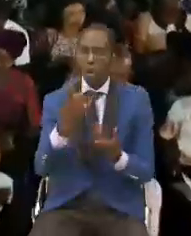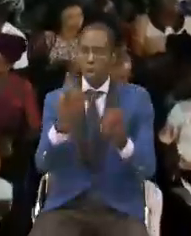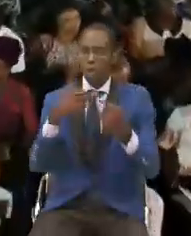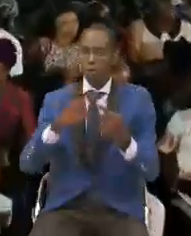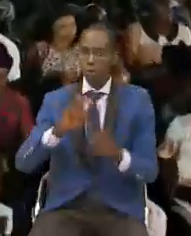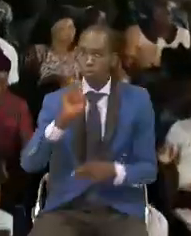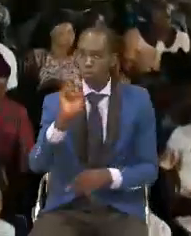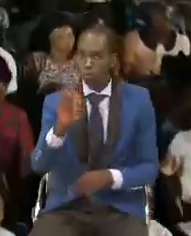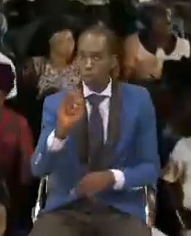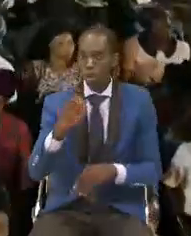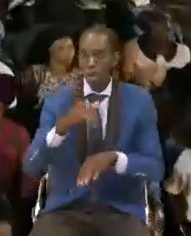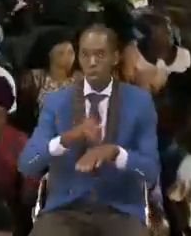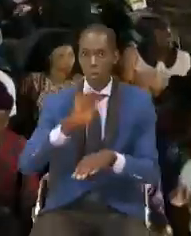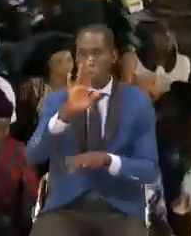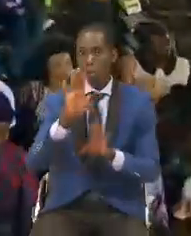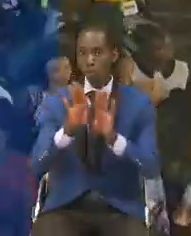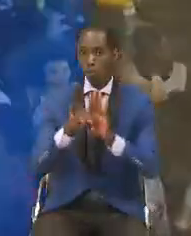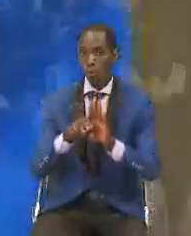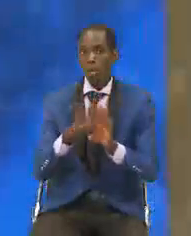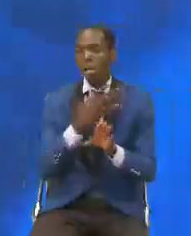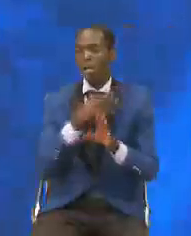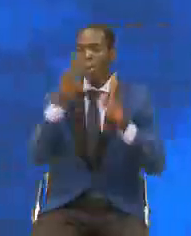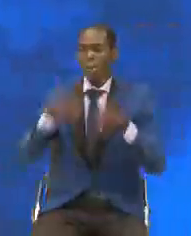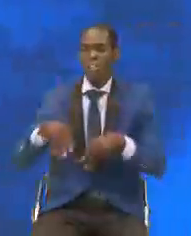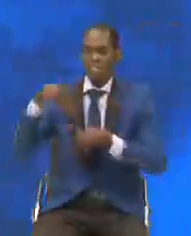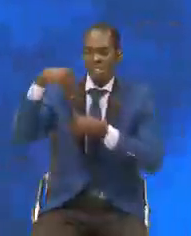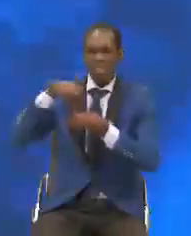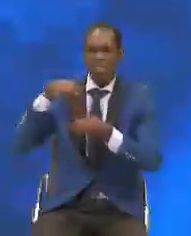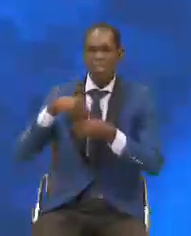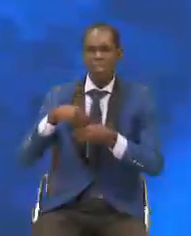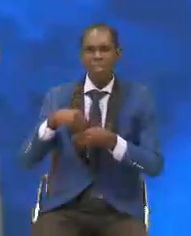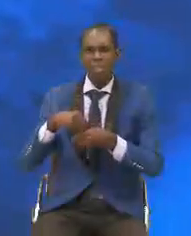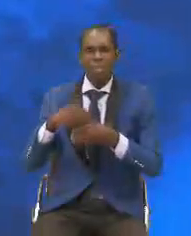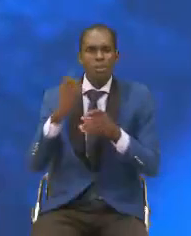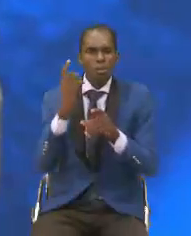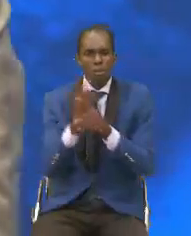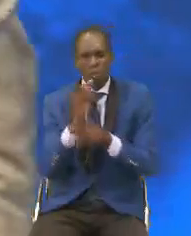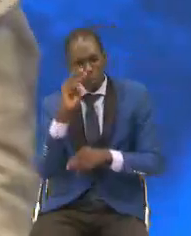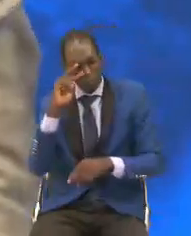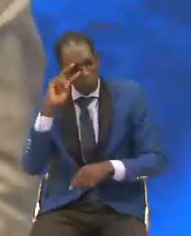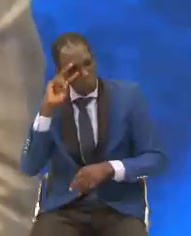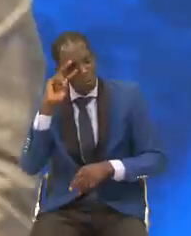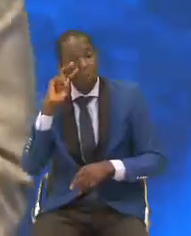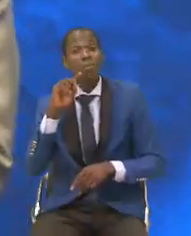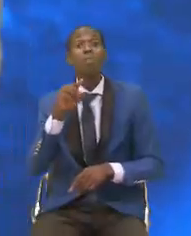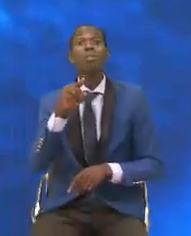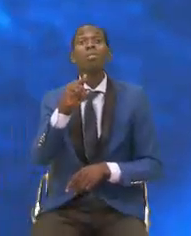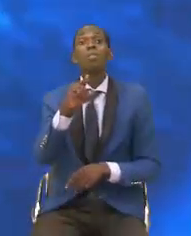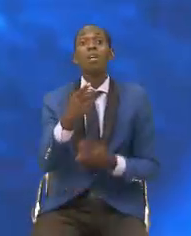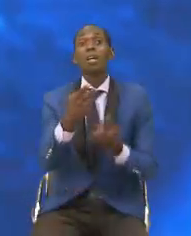you know sometimes somebody comes knock at the door and the person inside views that